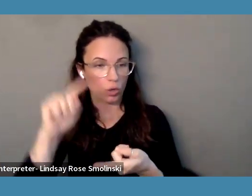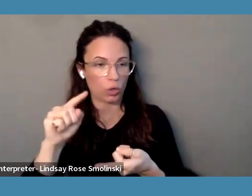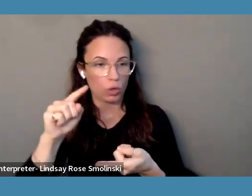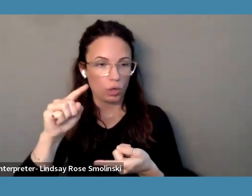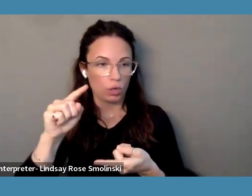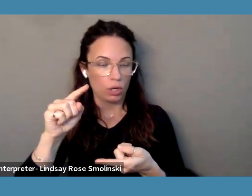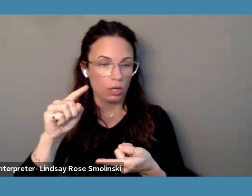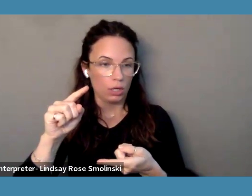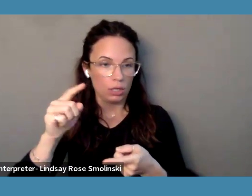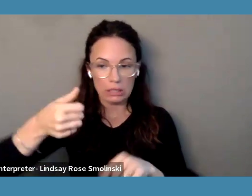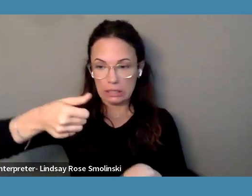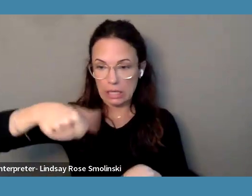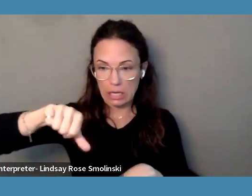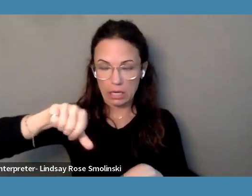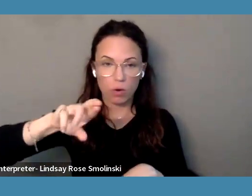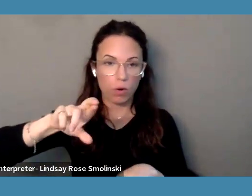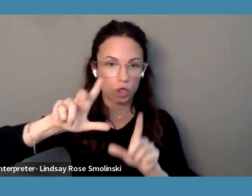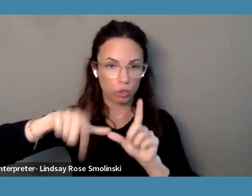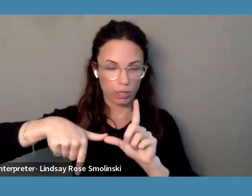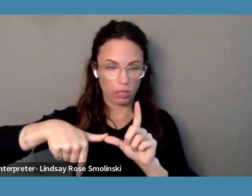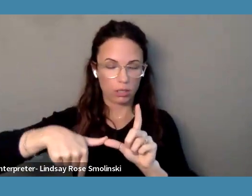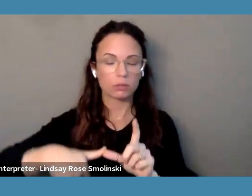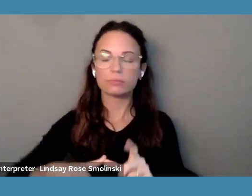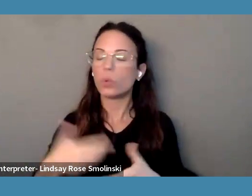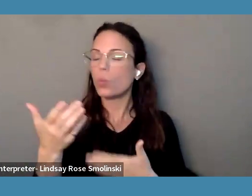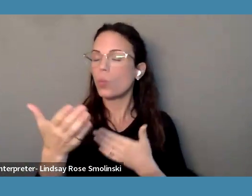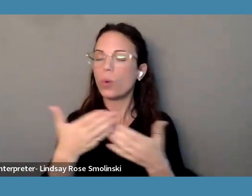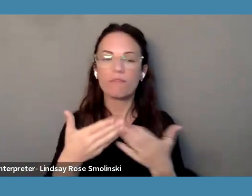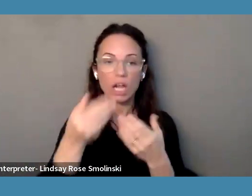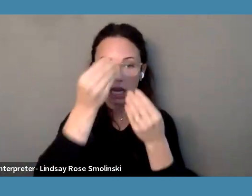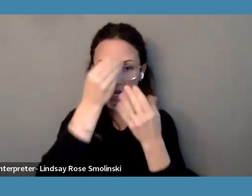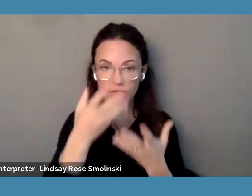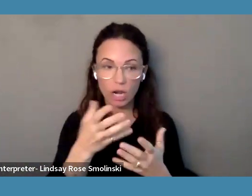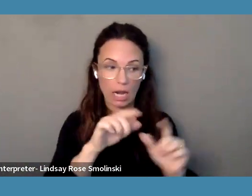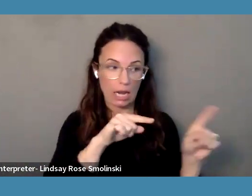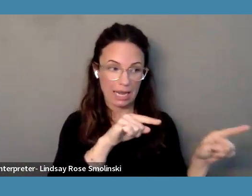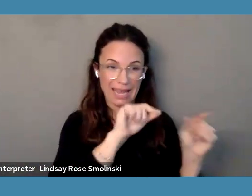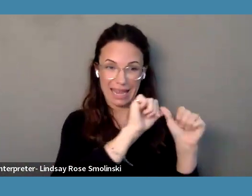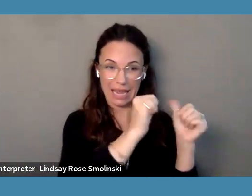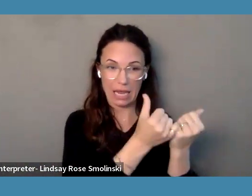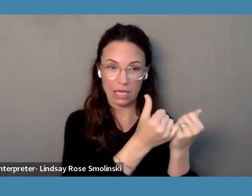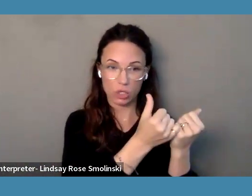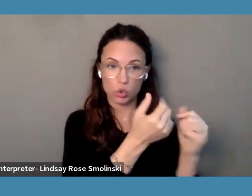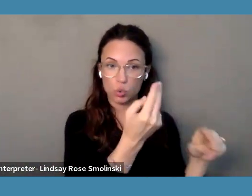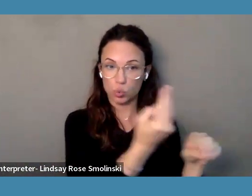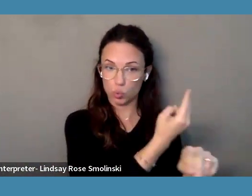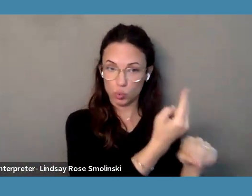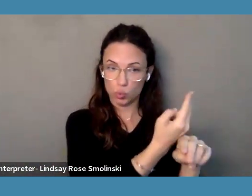or terminated, whatever information that the agency or the managed care plan used in making